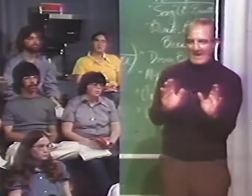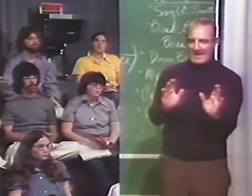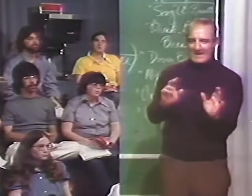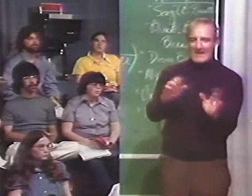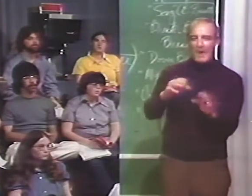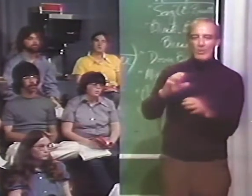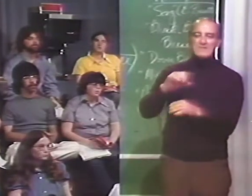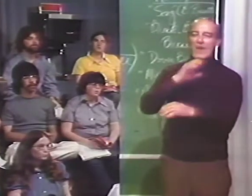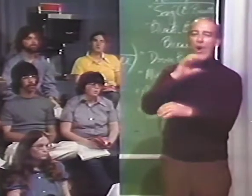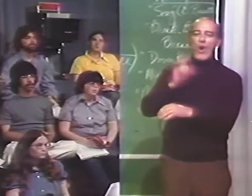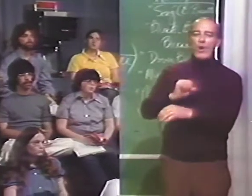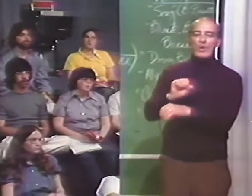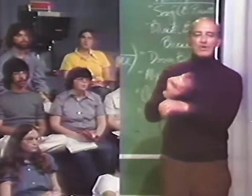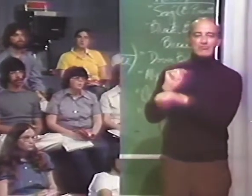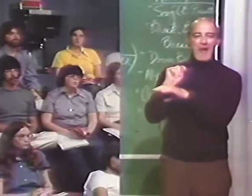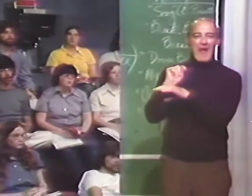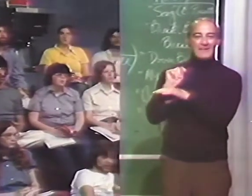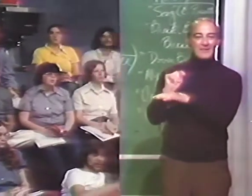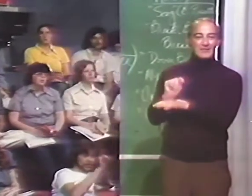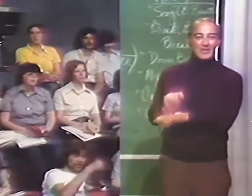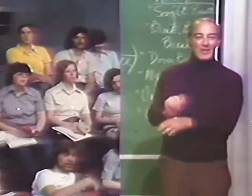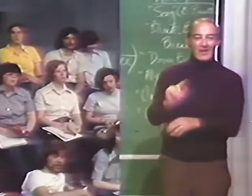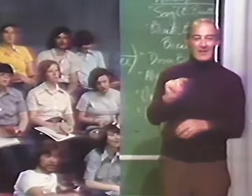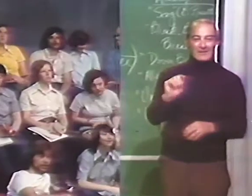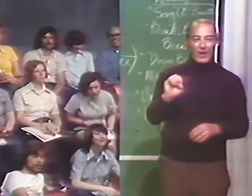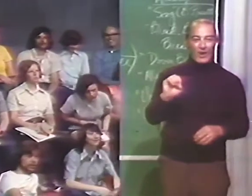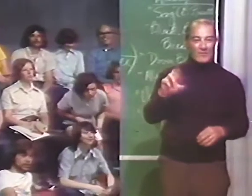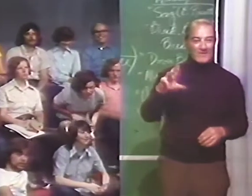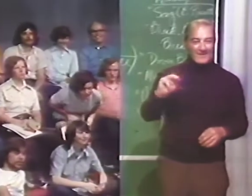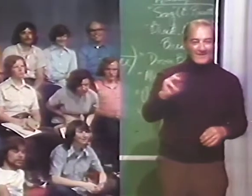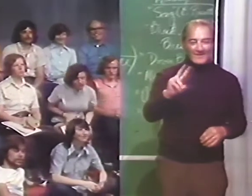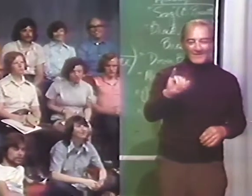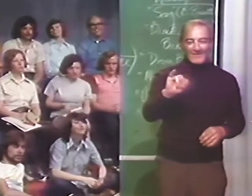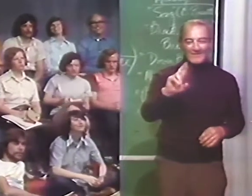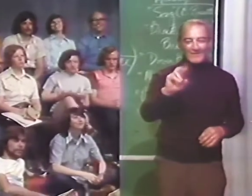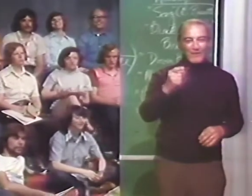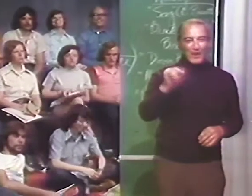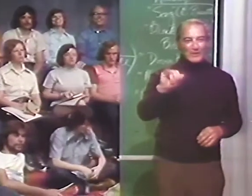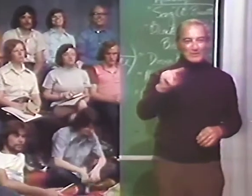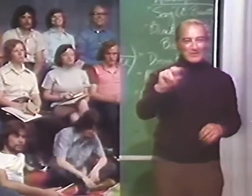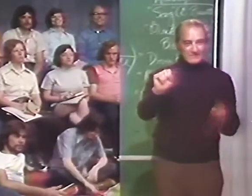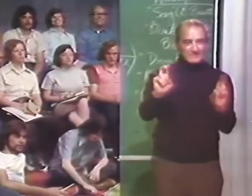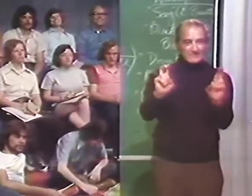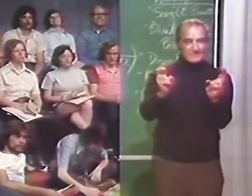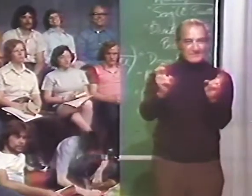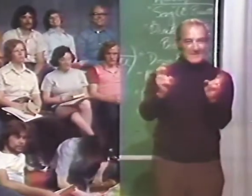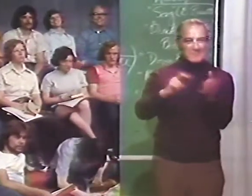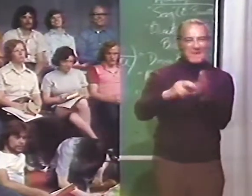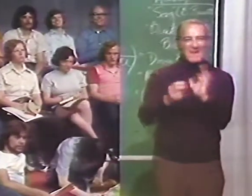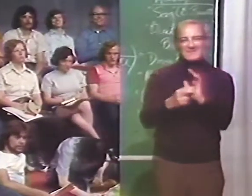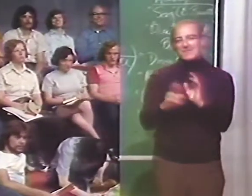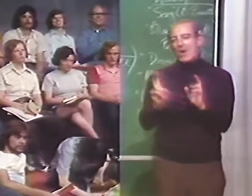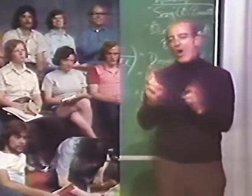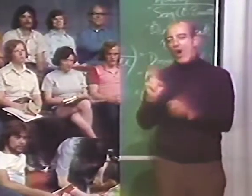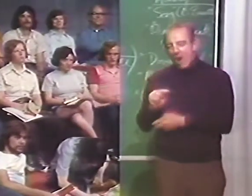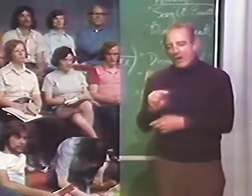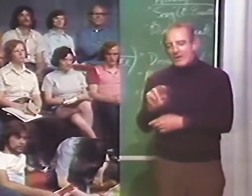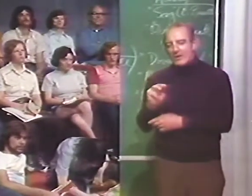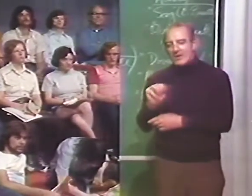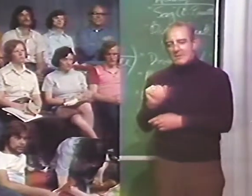BEFORE MARRY HIM. OK. THAT WAS THE OLD ... TIME. VIRGINS.